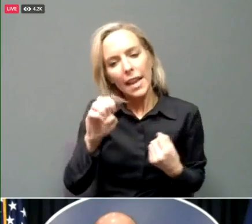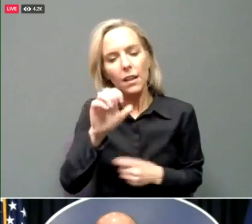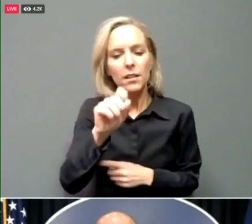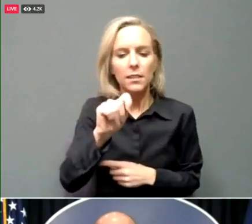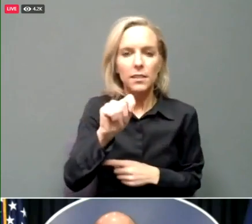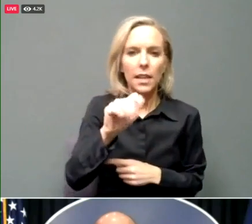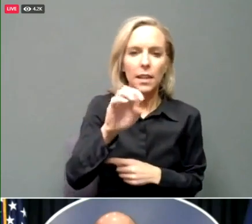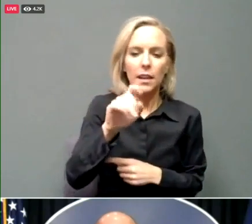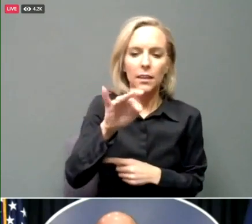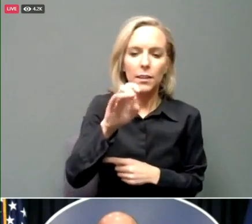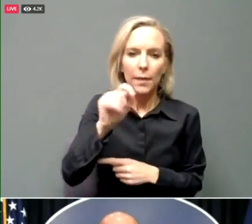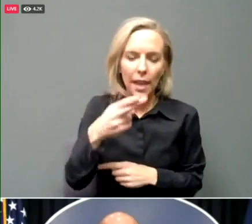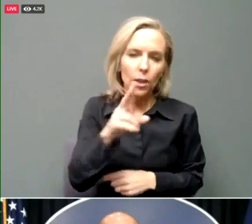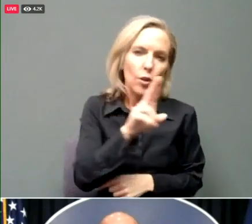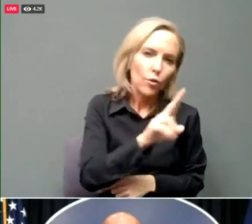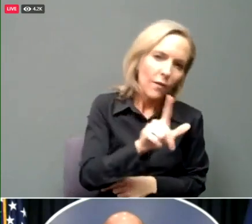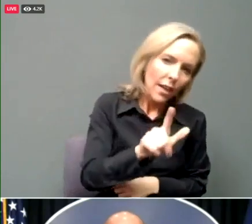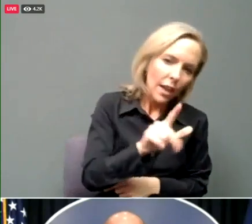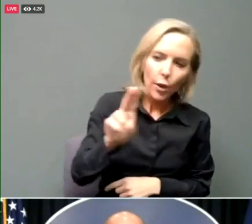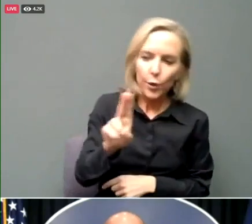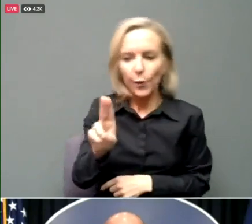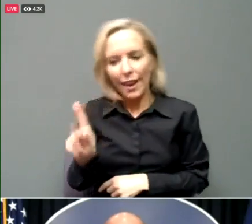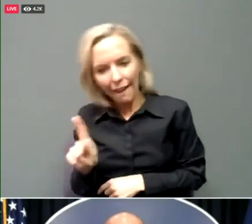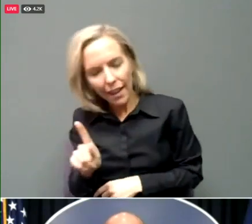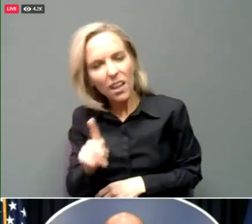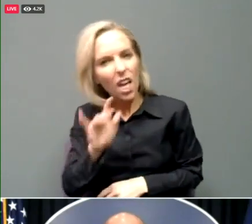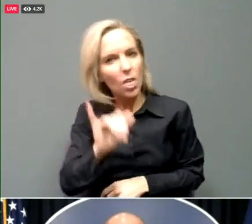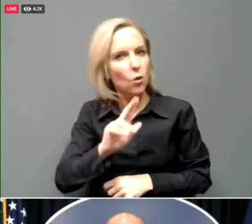University, Kentucky. Those are places where the state continues to support